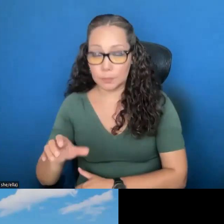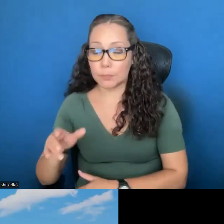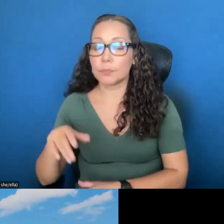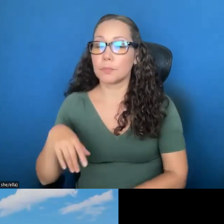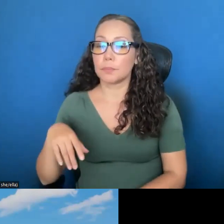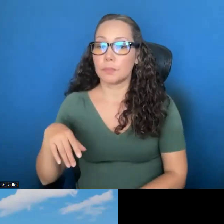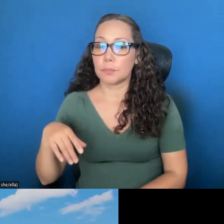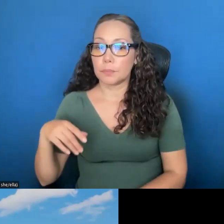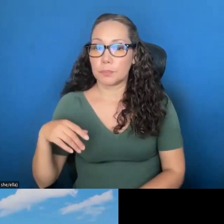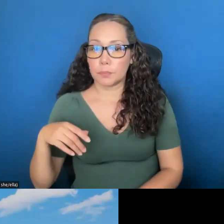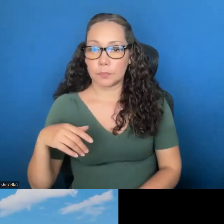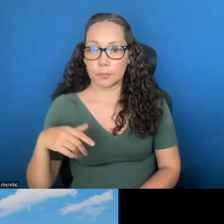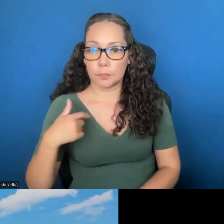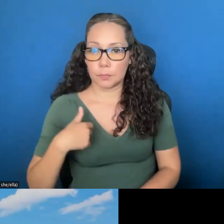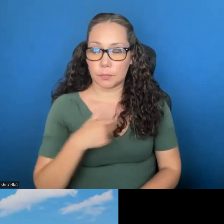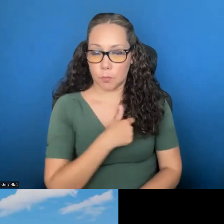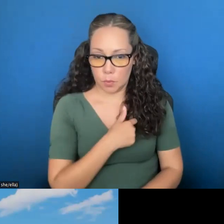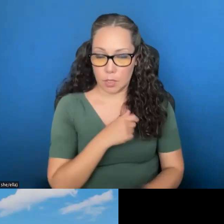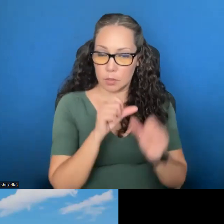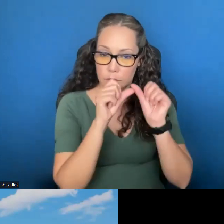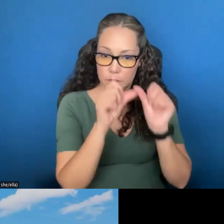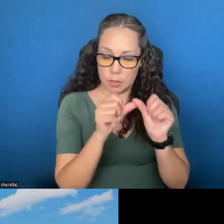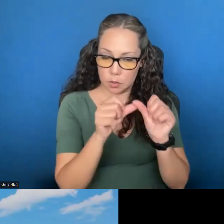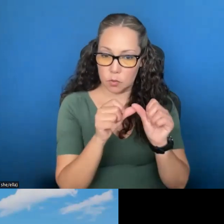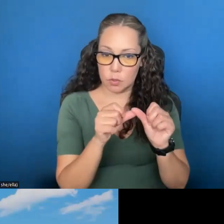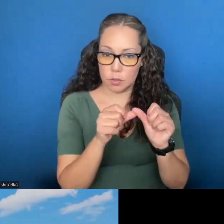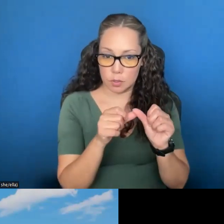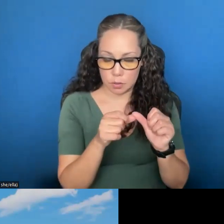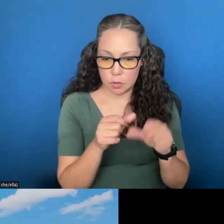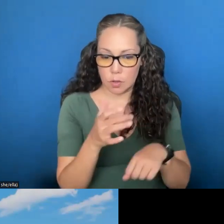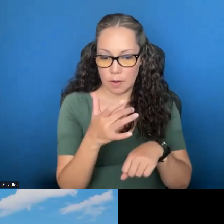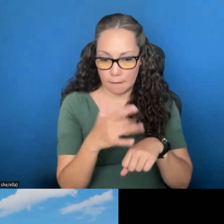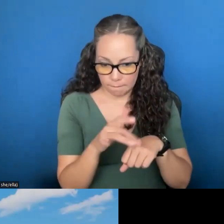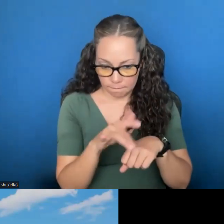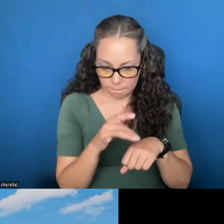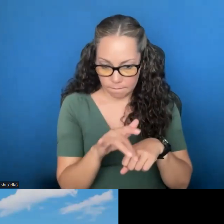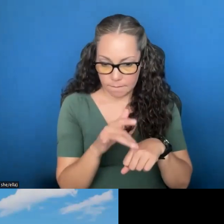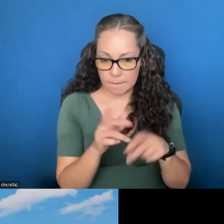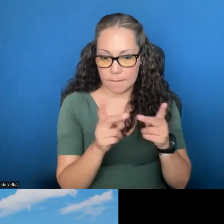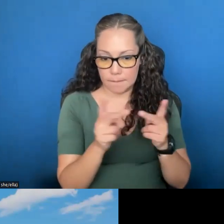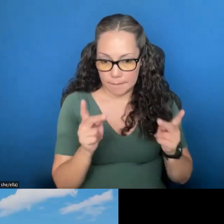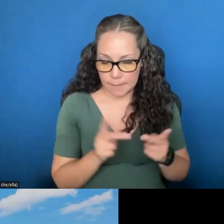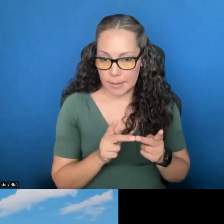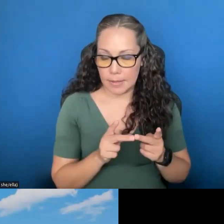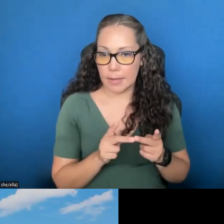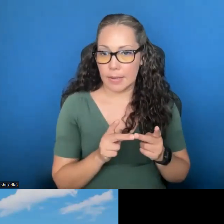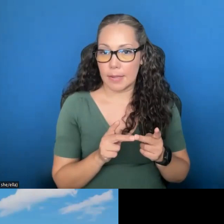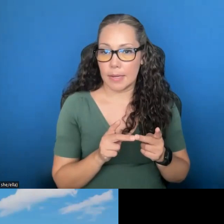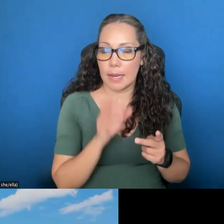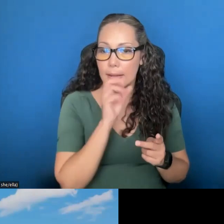we are continuing our efforts to fill the aging and in inclusion specialist position and that's